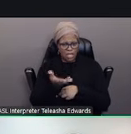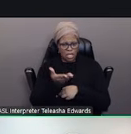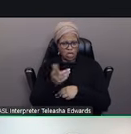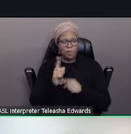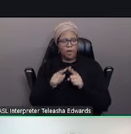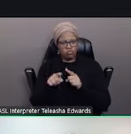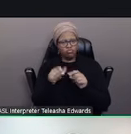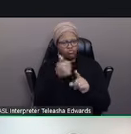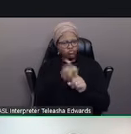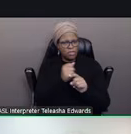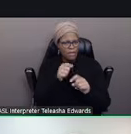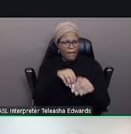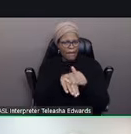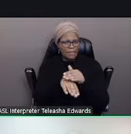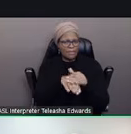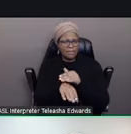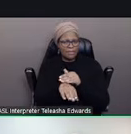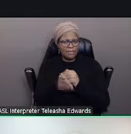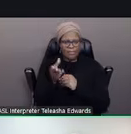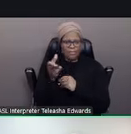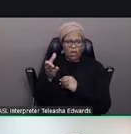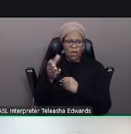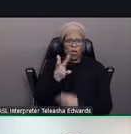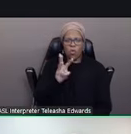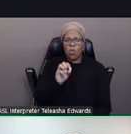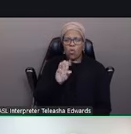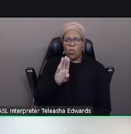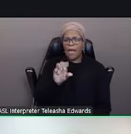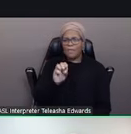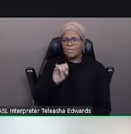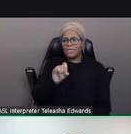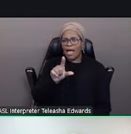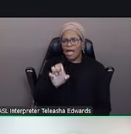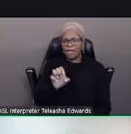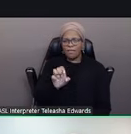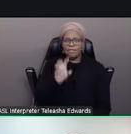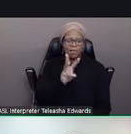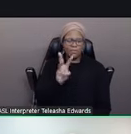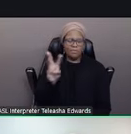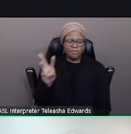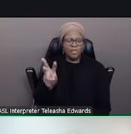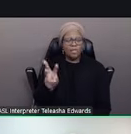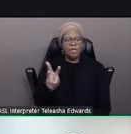I'm pretty confidently on our website where we define the responsibilities and role of